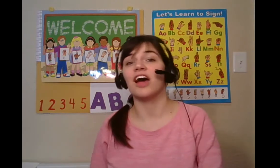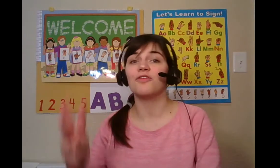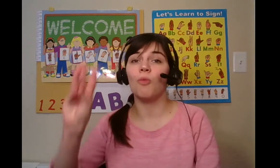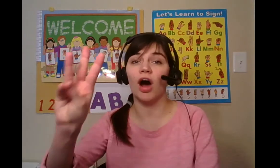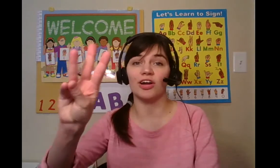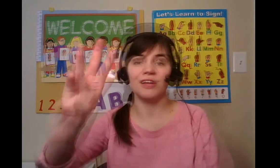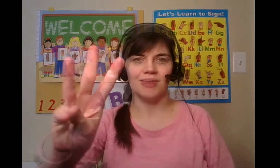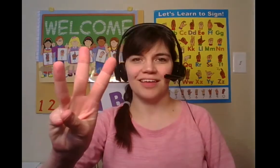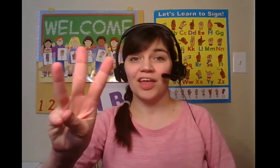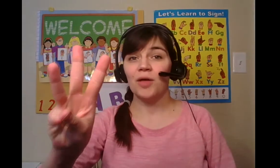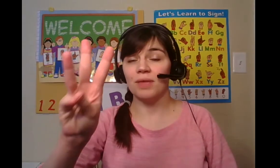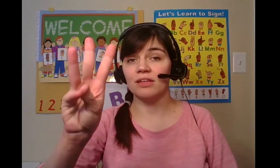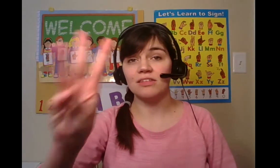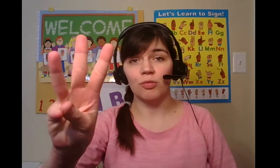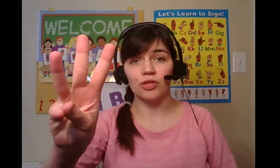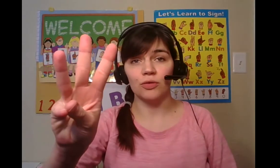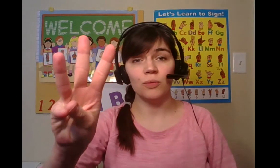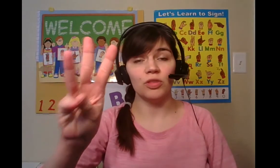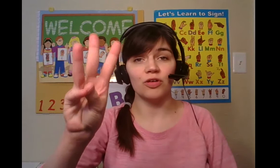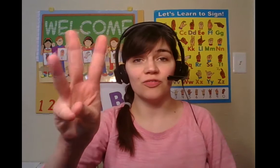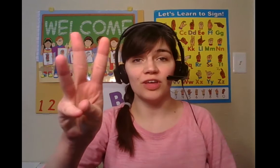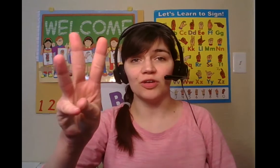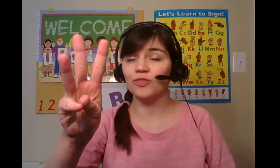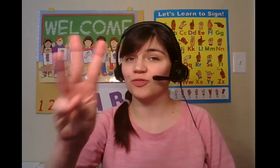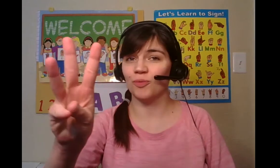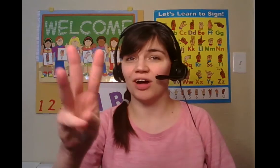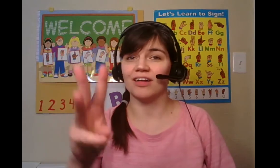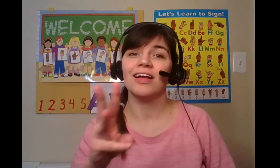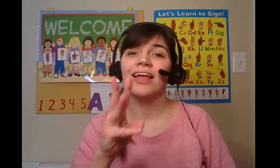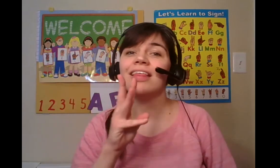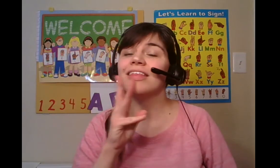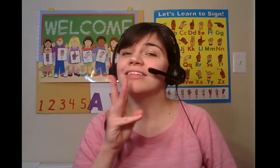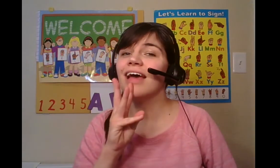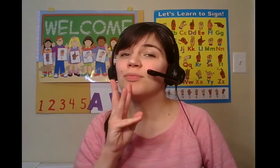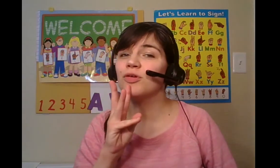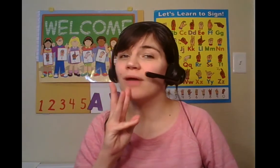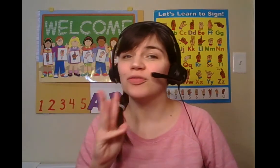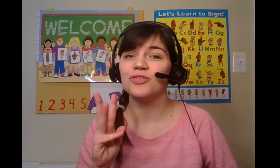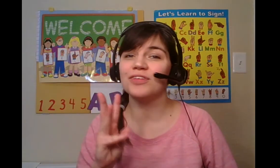water. Make a W with your fingers for water, then tap your mouth two times: